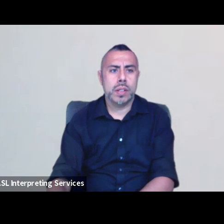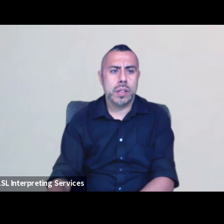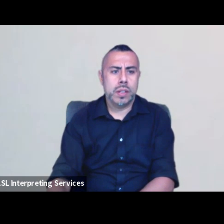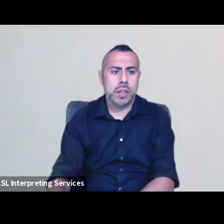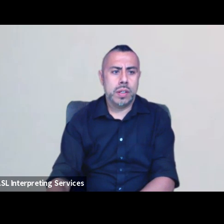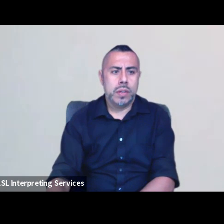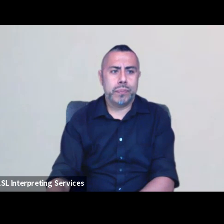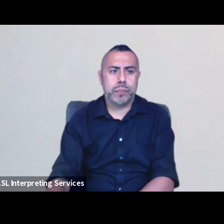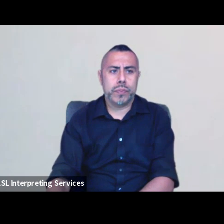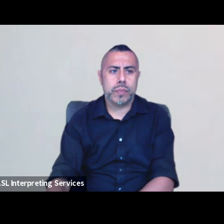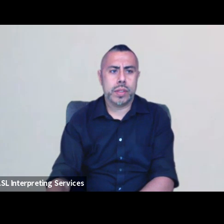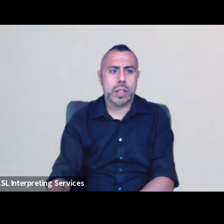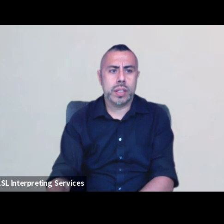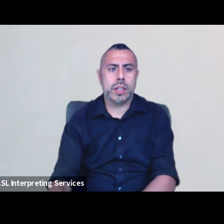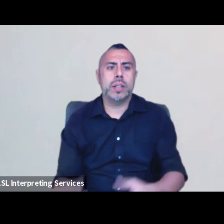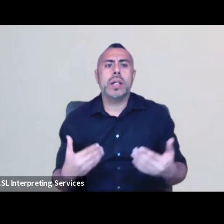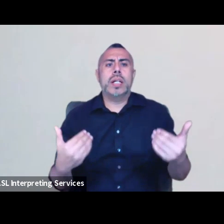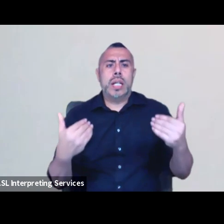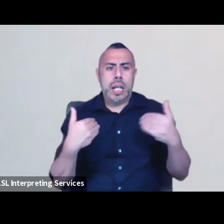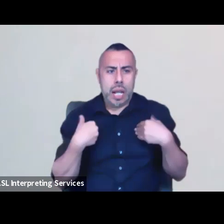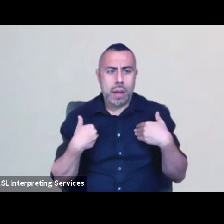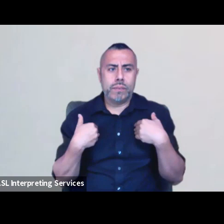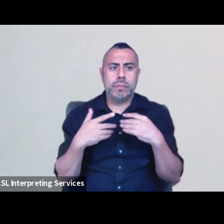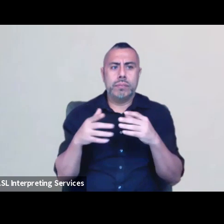and it's also great to reach out to those funds if you need the support.